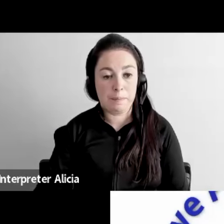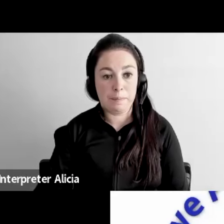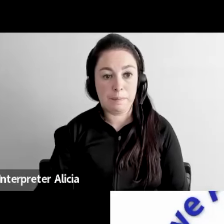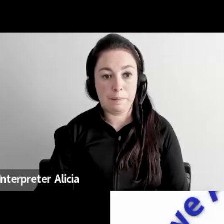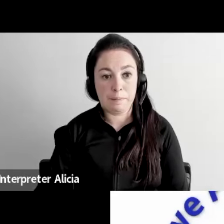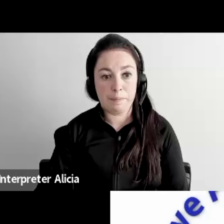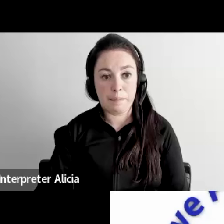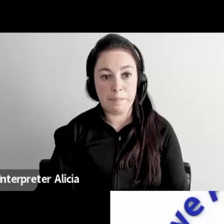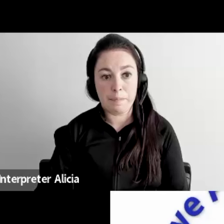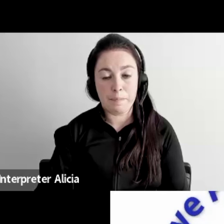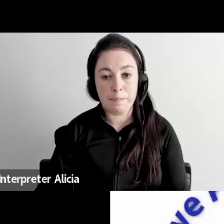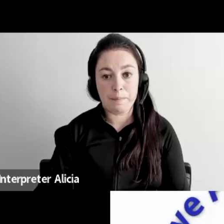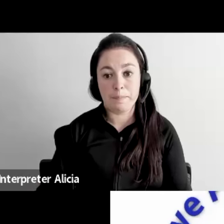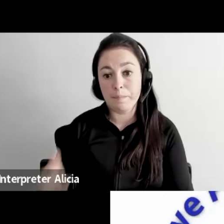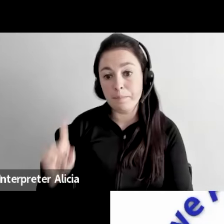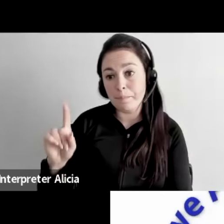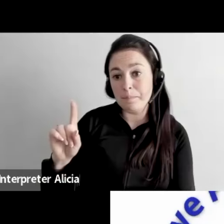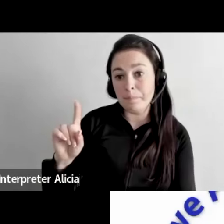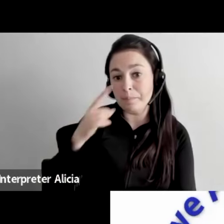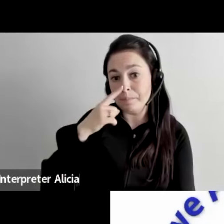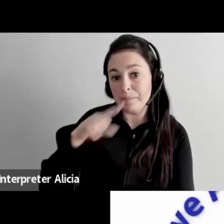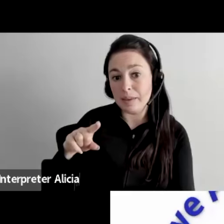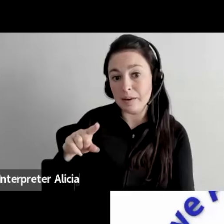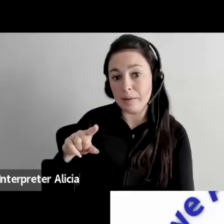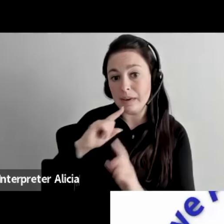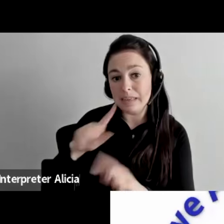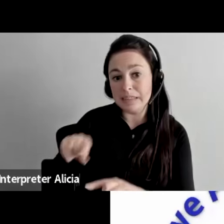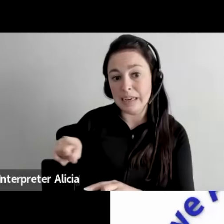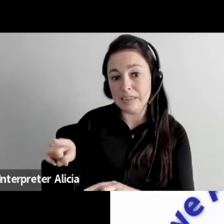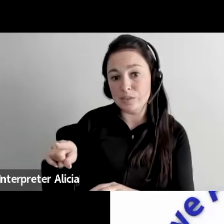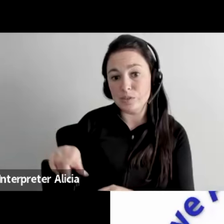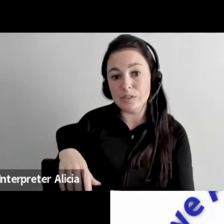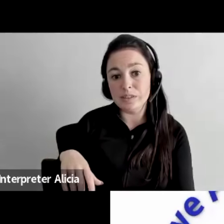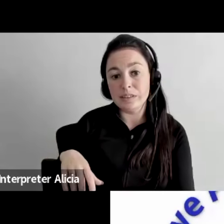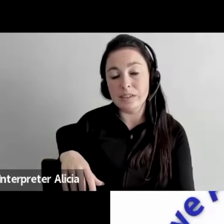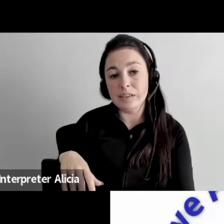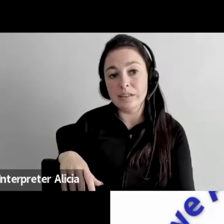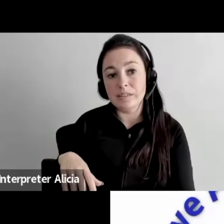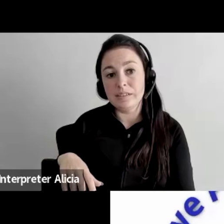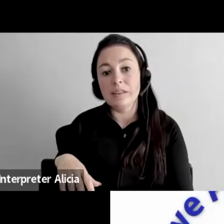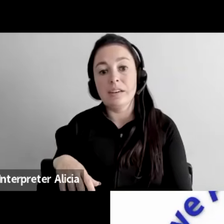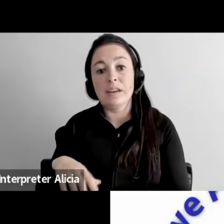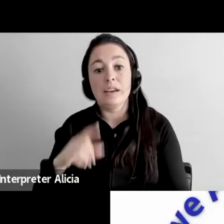I'll take that question if that's okay. I think for me, the biggest